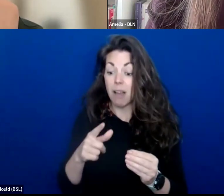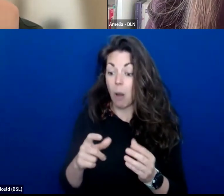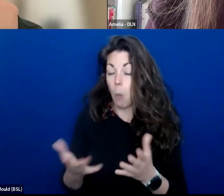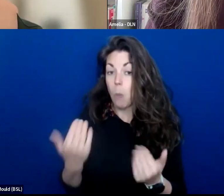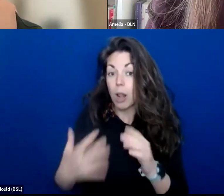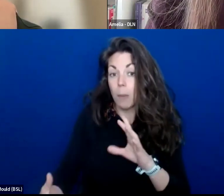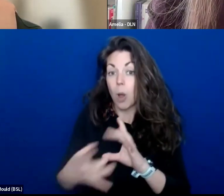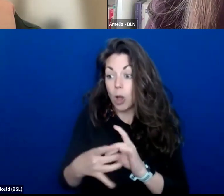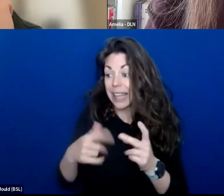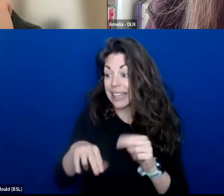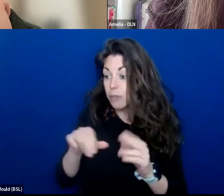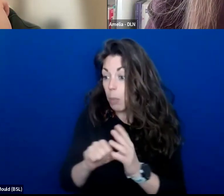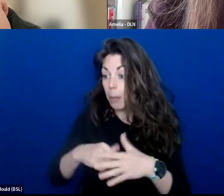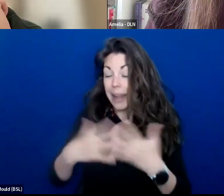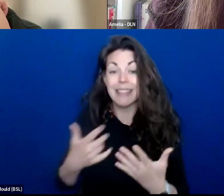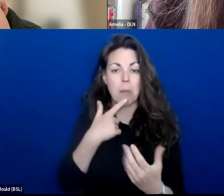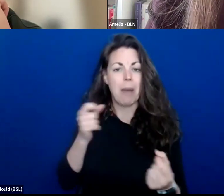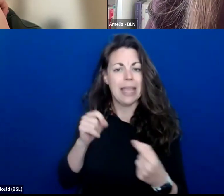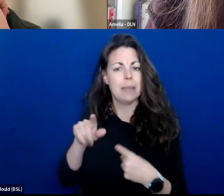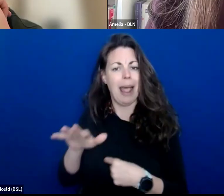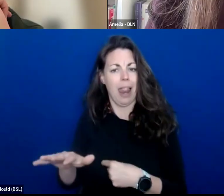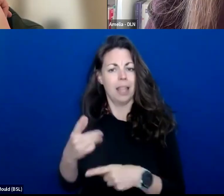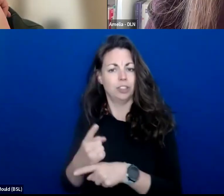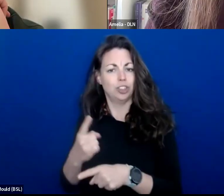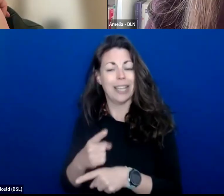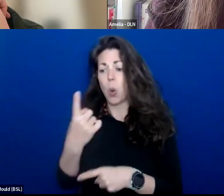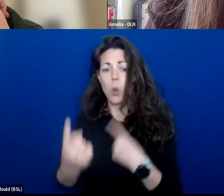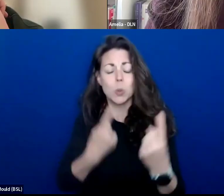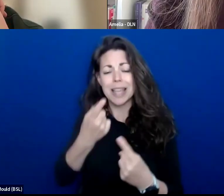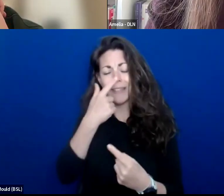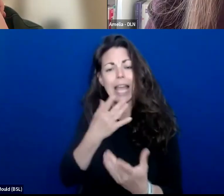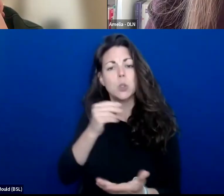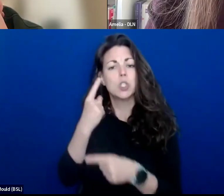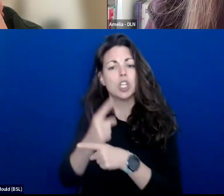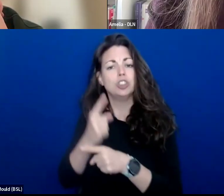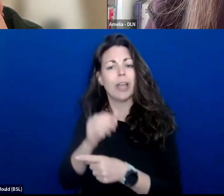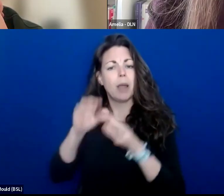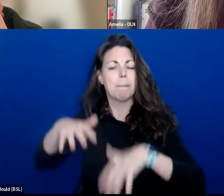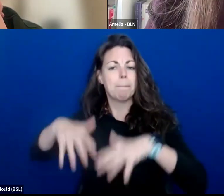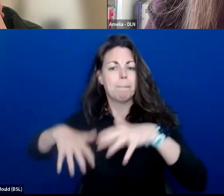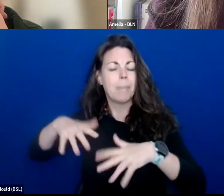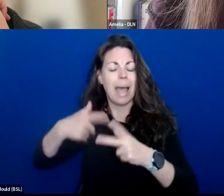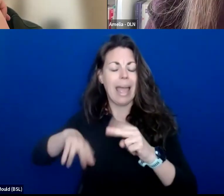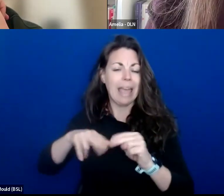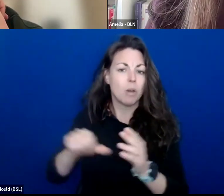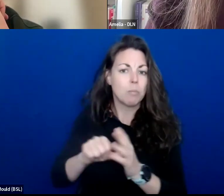if there's any issues, but it might be easier just to put in the chat box any issues you're experiencing. So yes, please let me know,